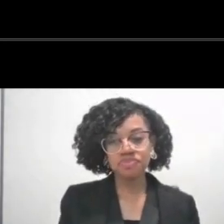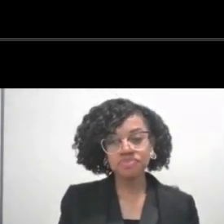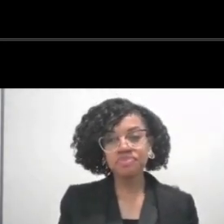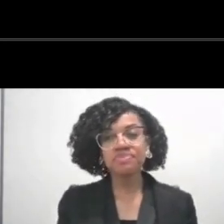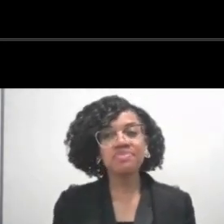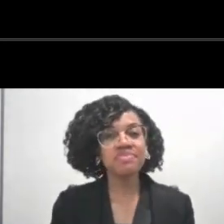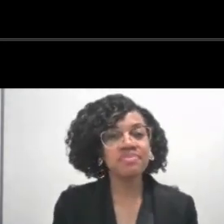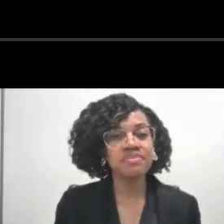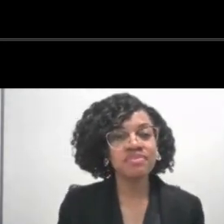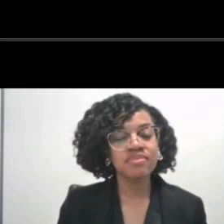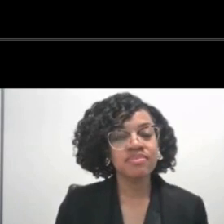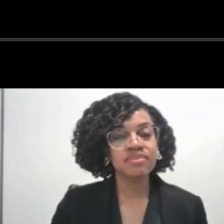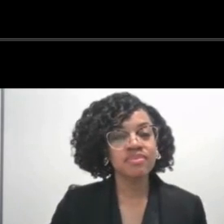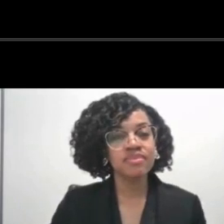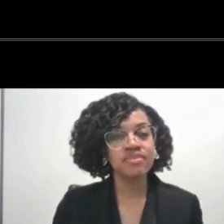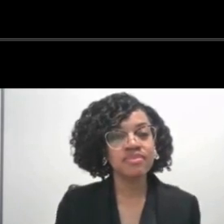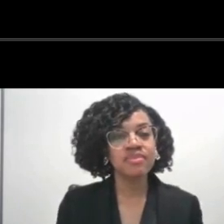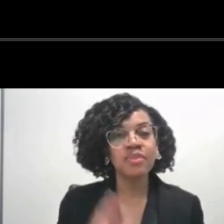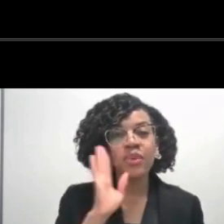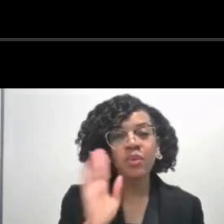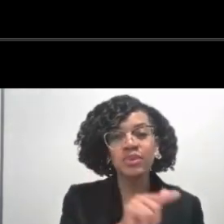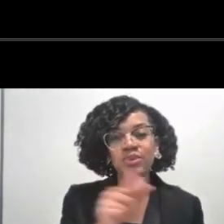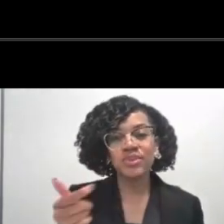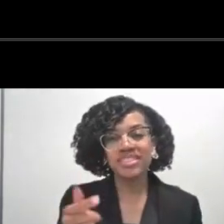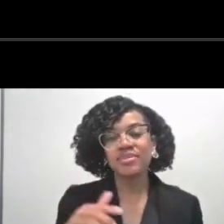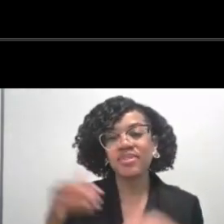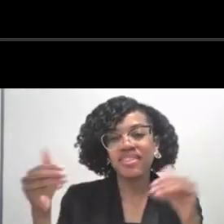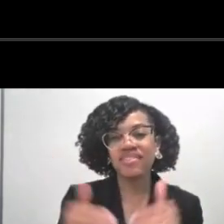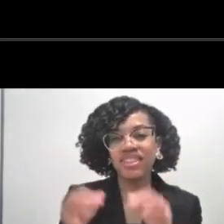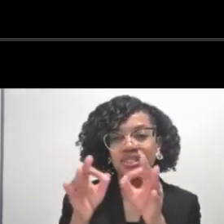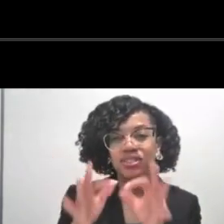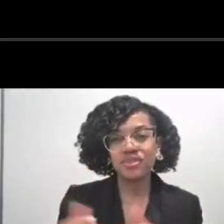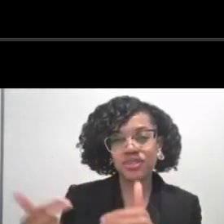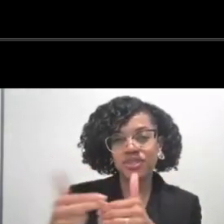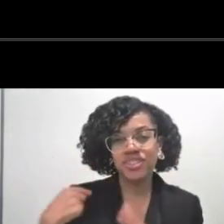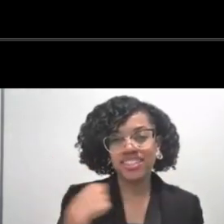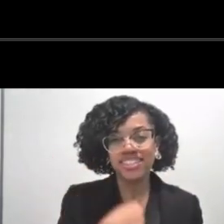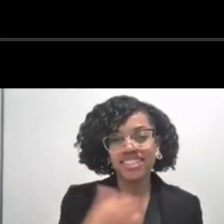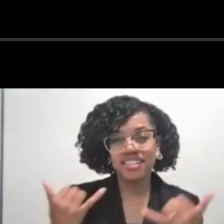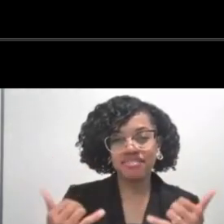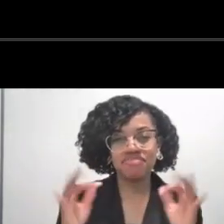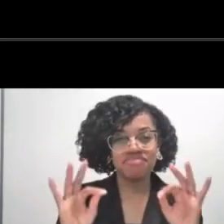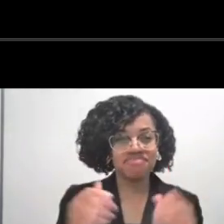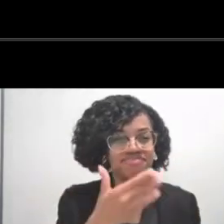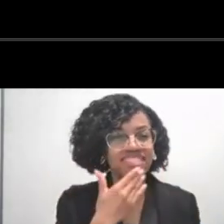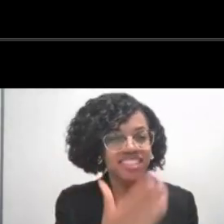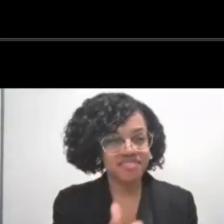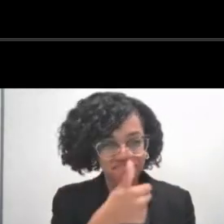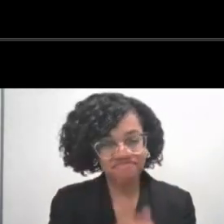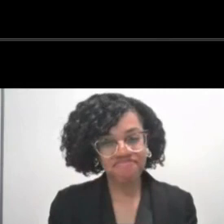and invite Ms. Butler to join us as interpreter. Thank you.